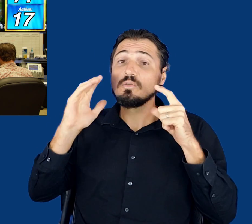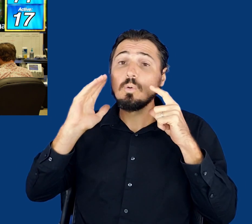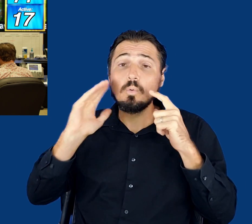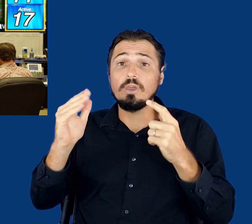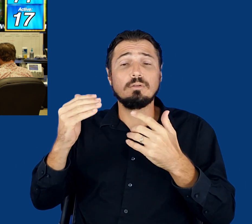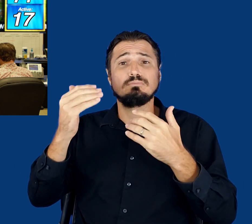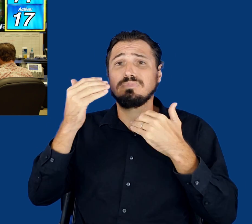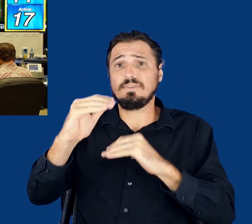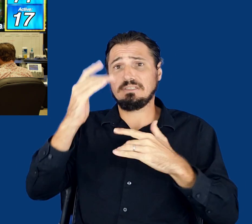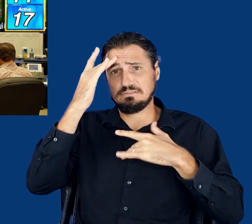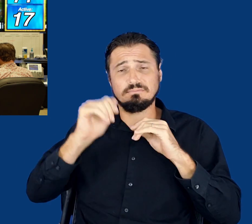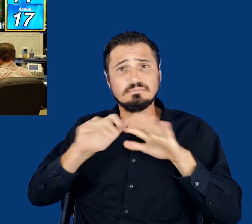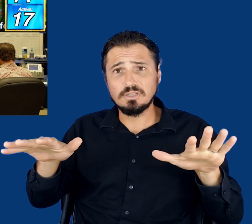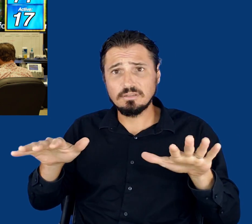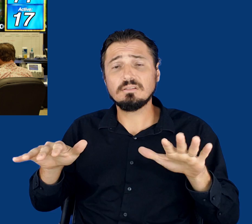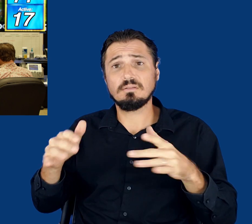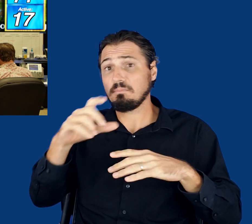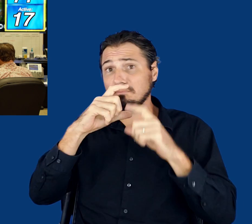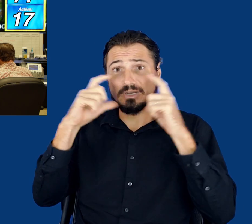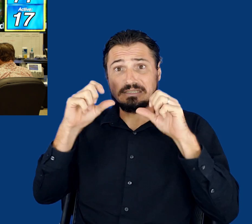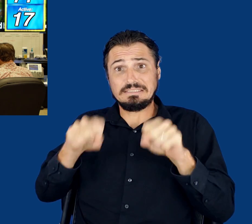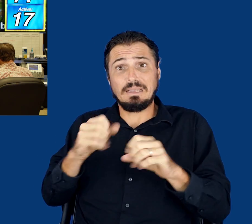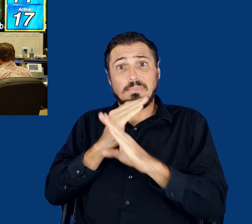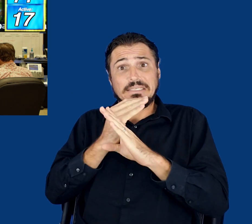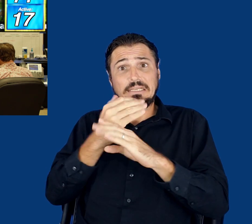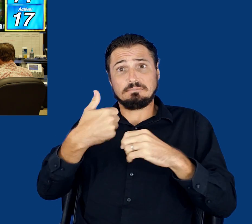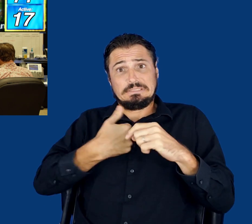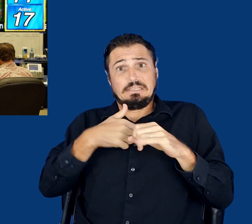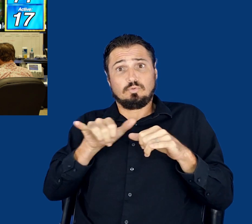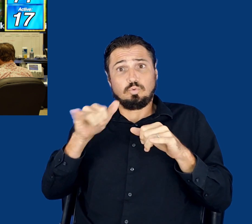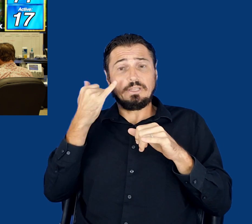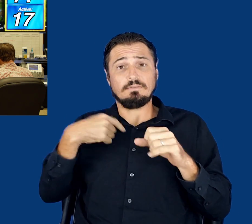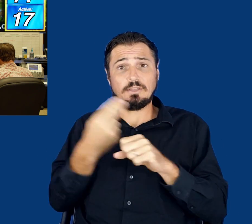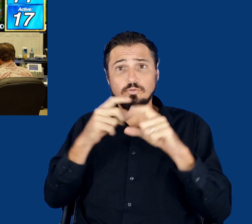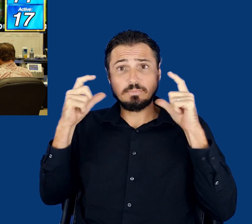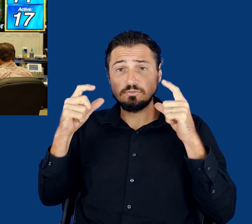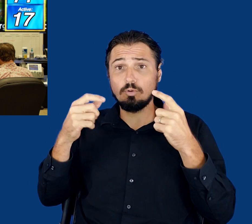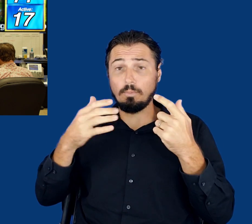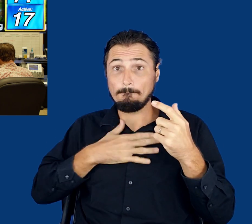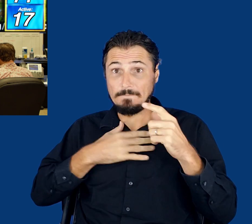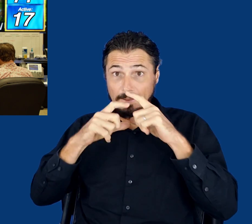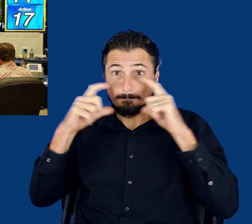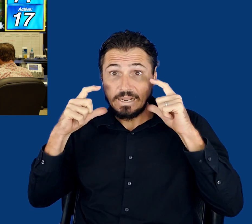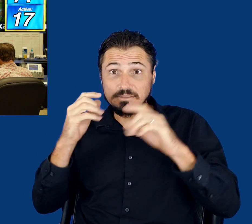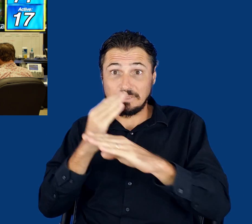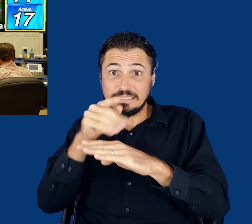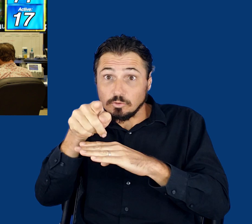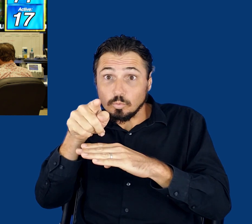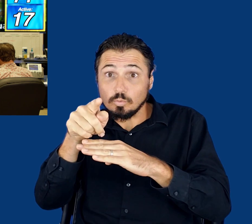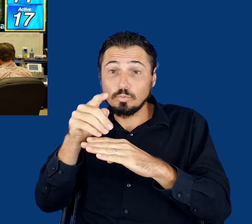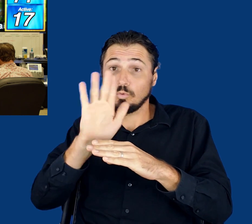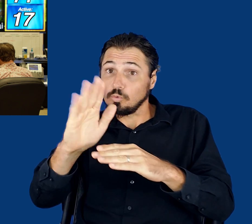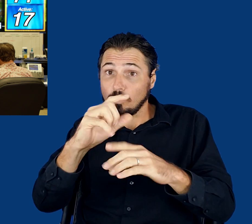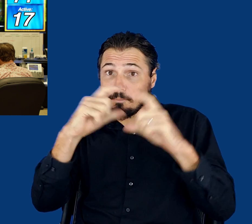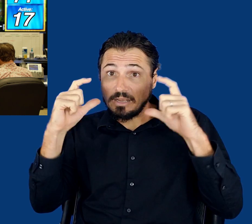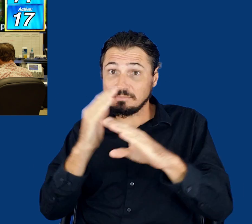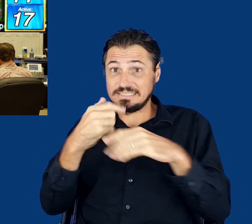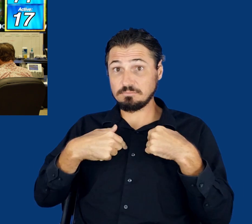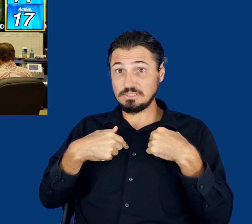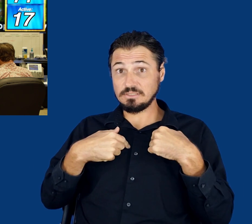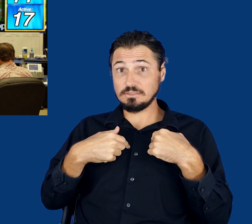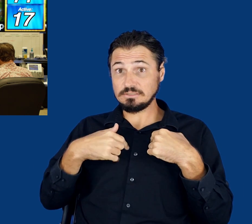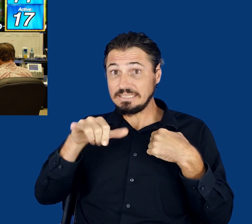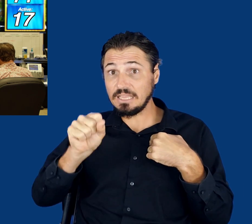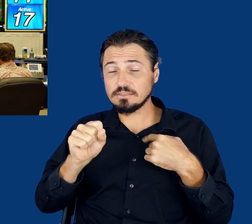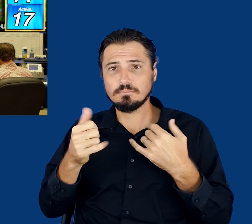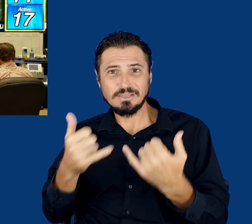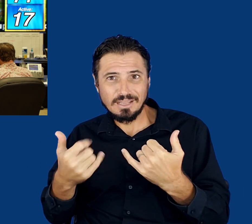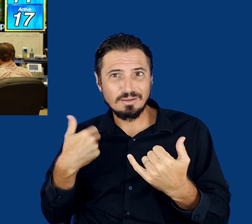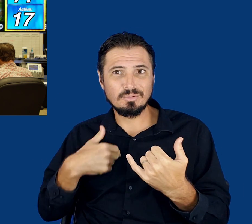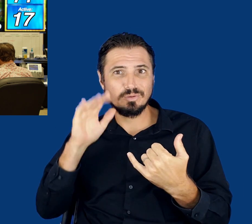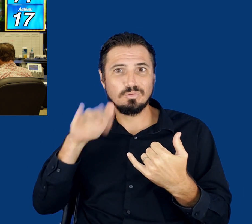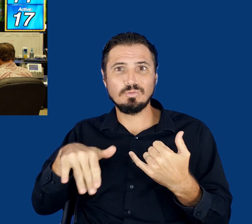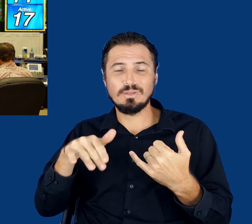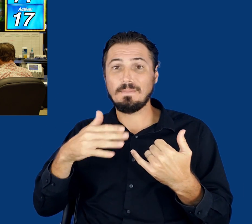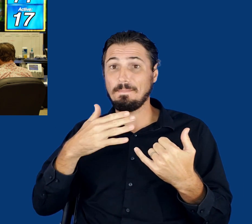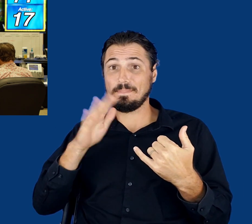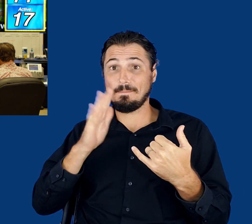protection for the person wearing the mask. So not only does “My mask protect you and your mask protects me”—now we know for sure that my mask protects you and me.